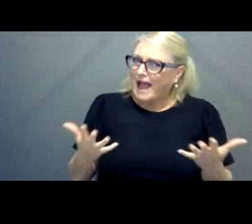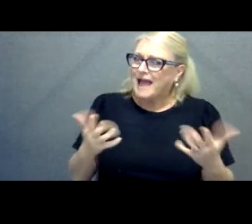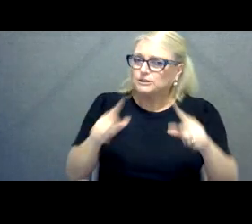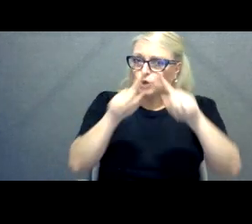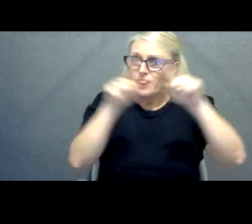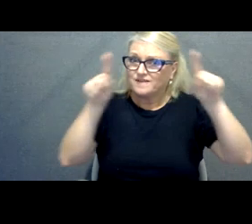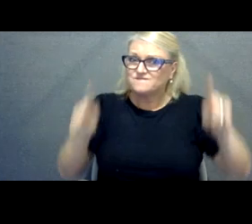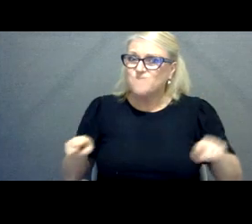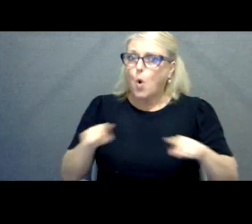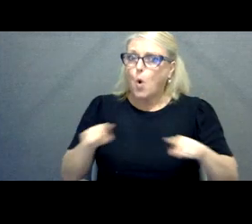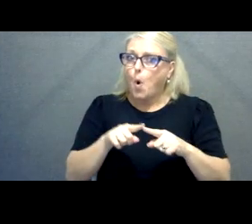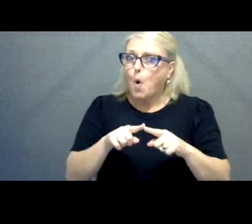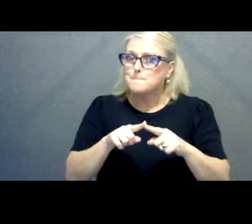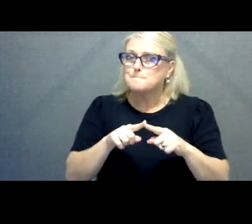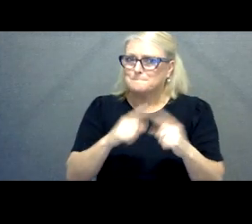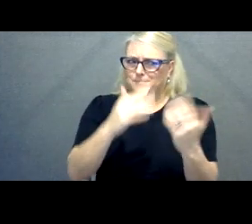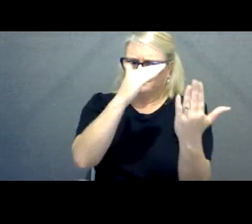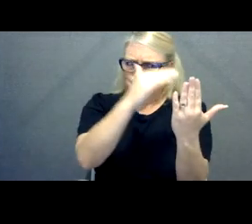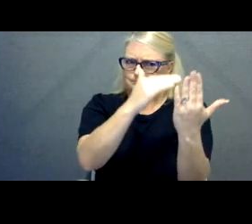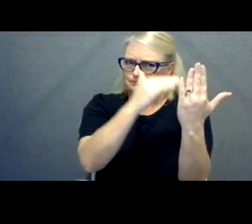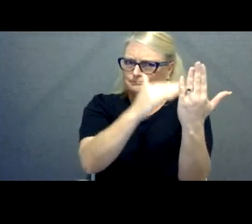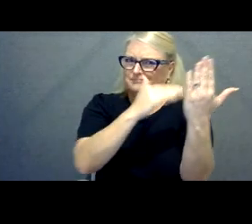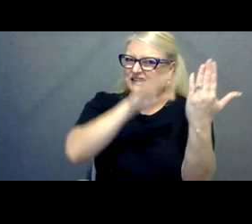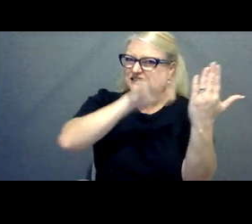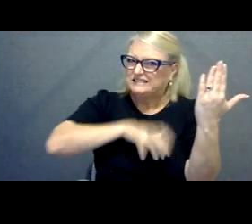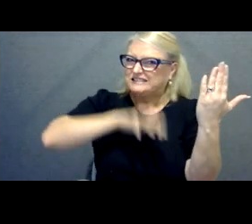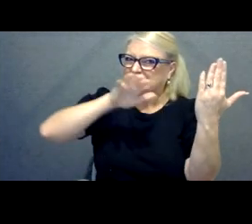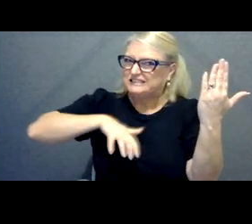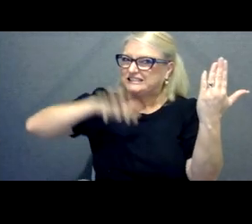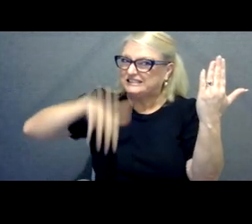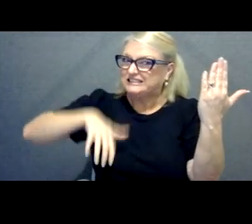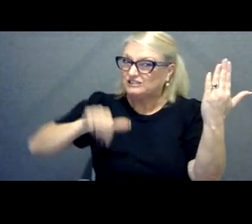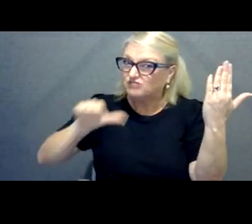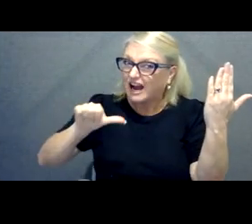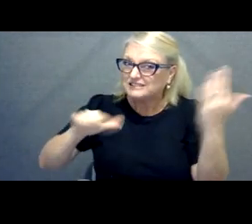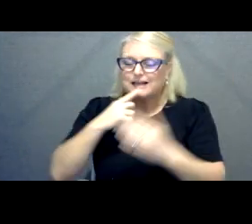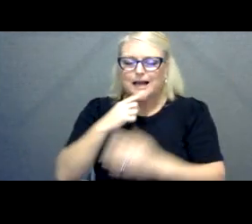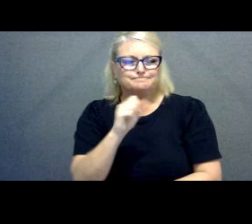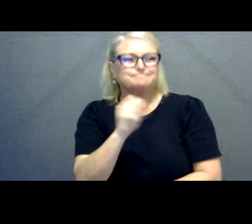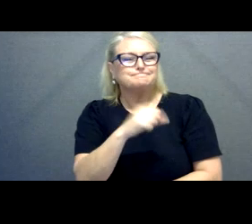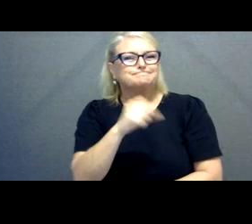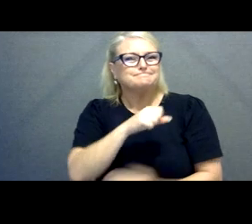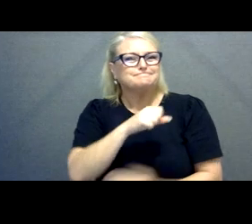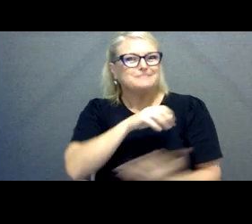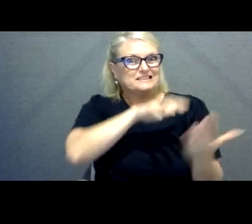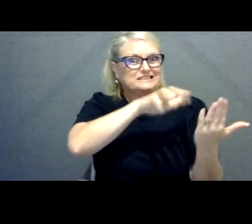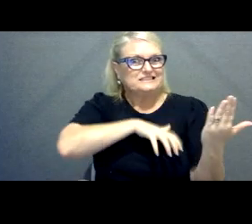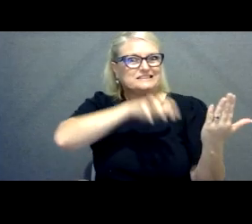quite long isn't it it is long and a lot of the the questions we ask are things that we need from